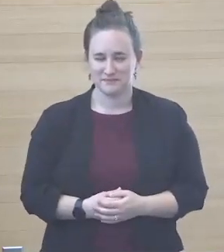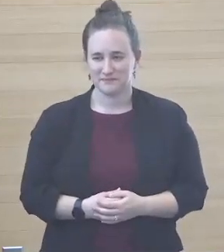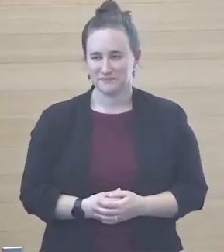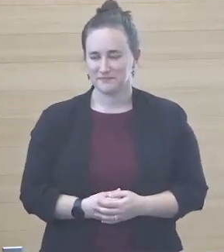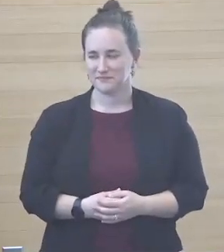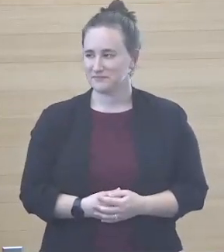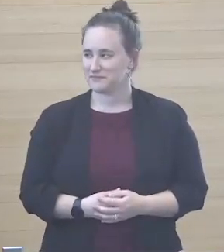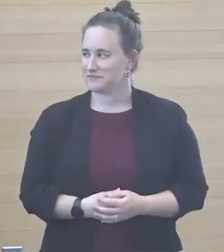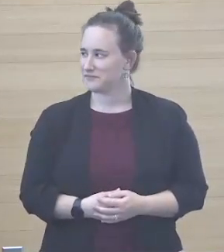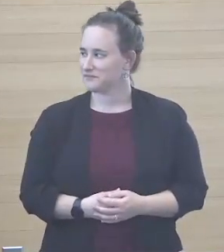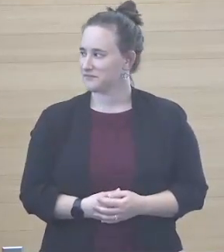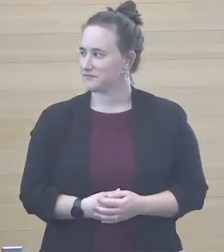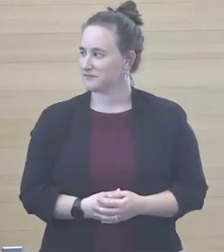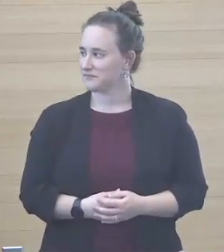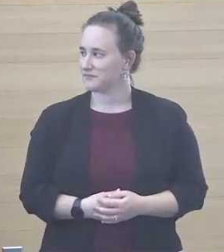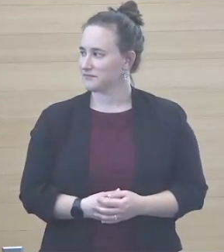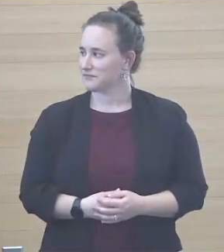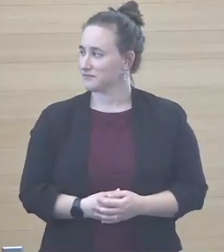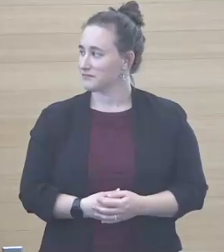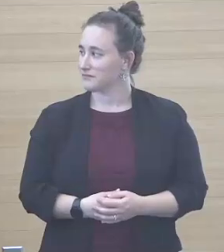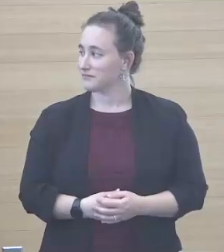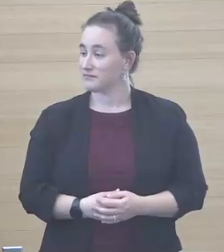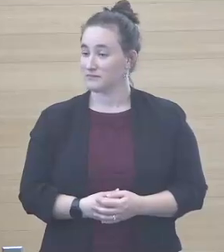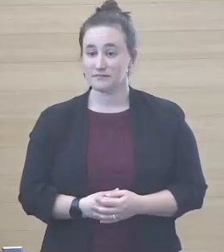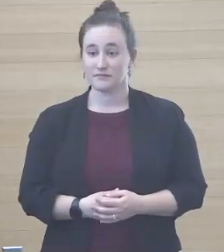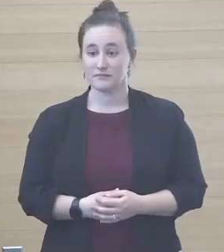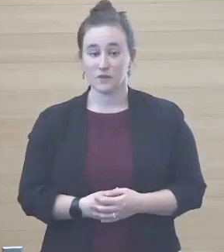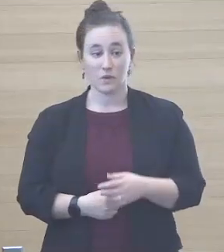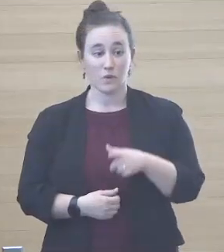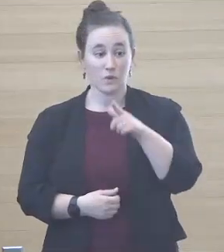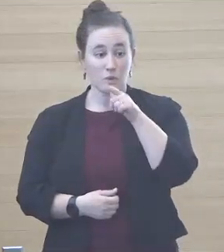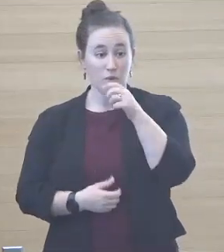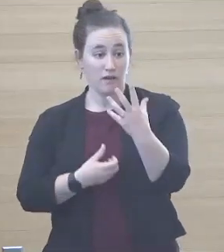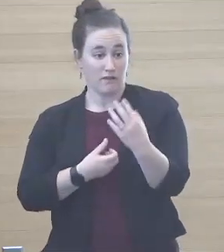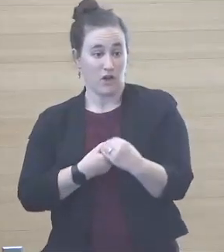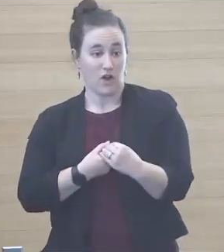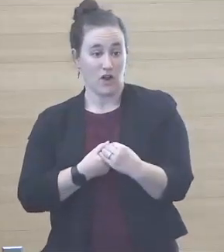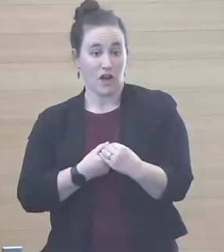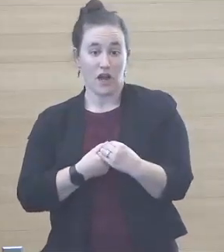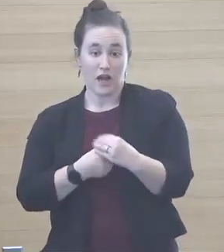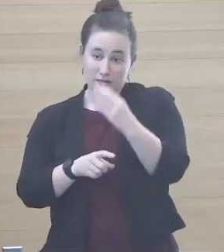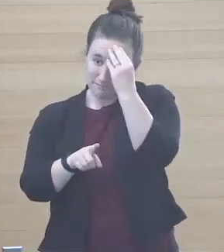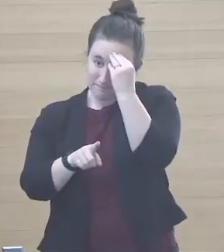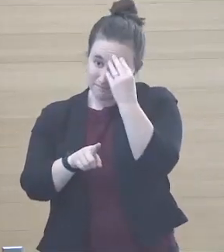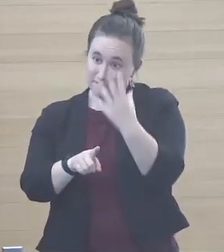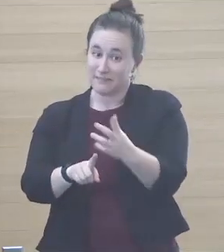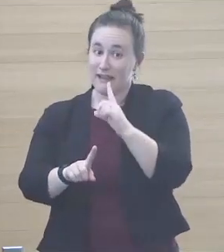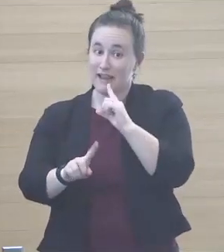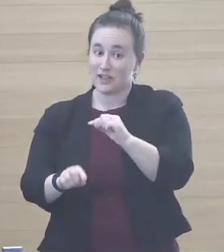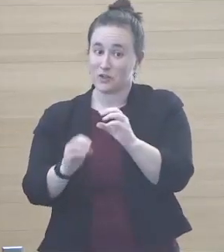My hint for those who are doing this. The answer is probably closer than you think.